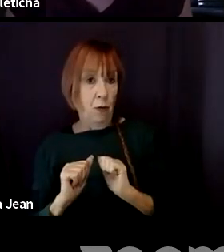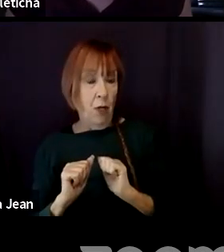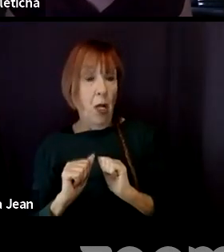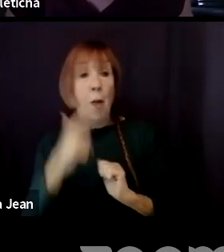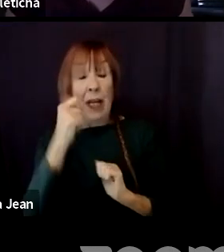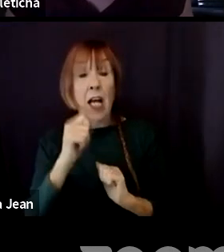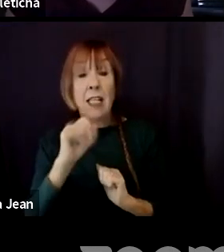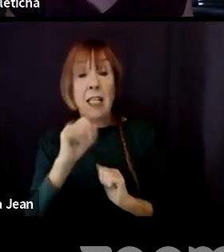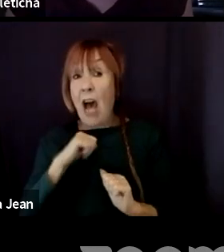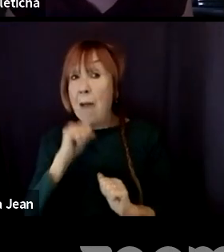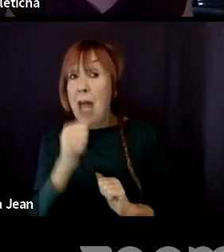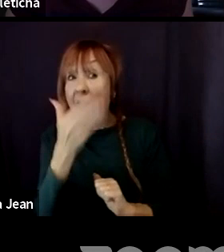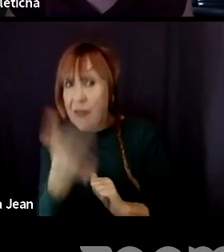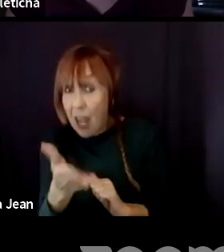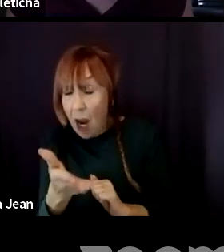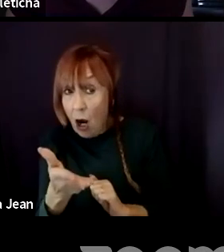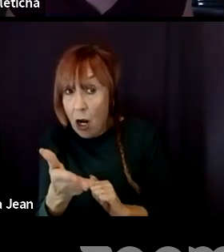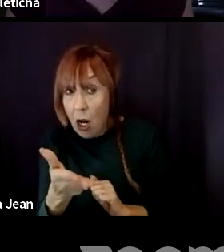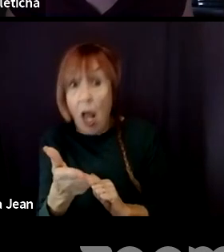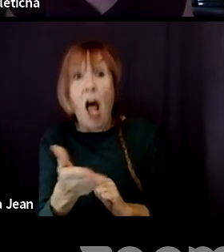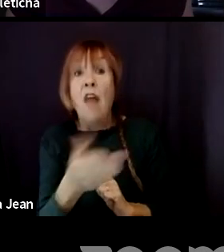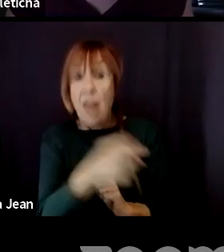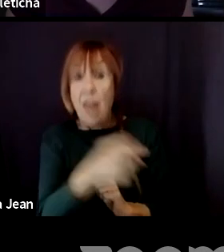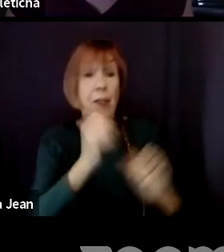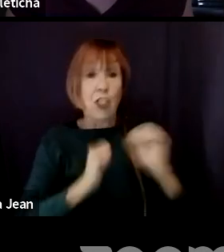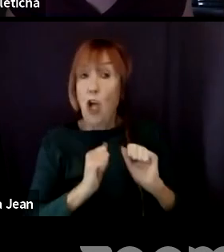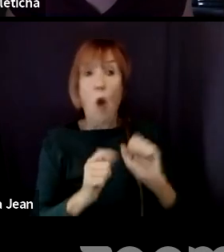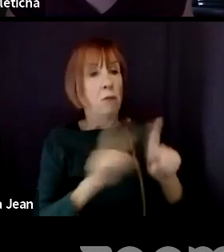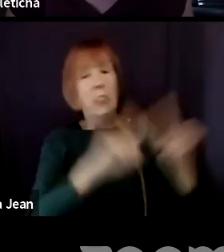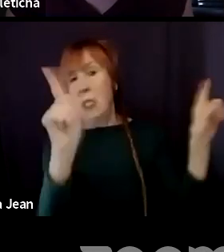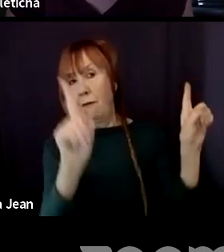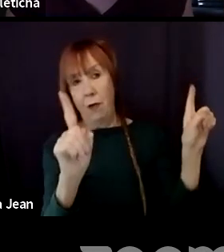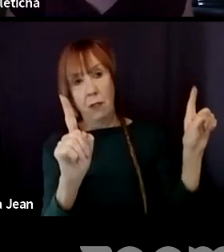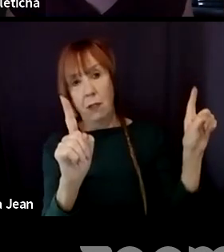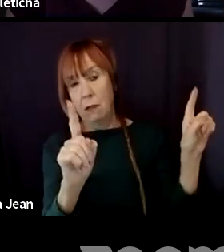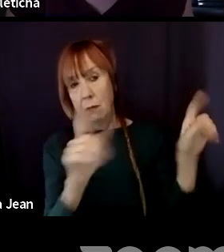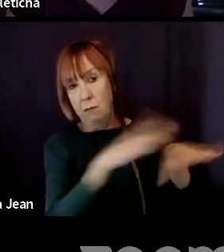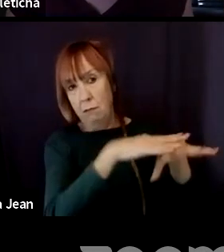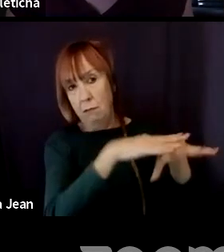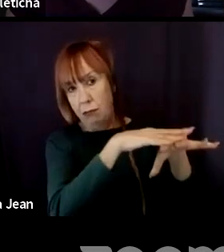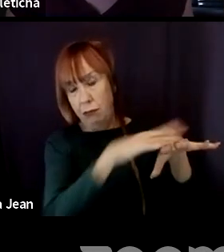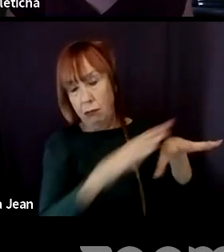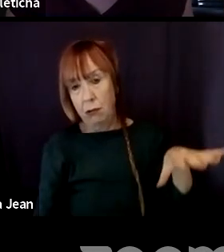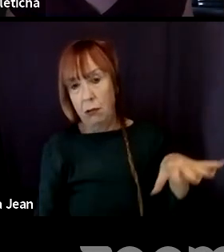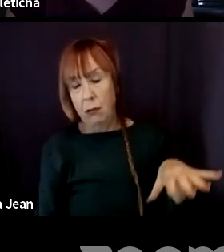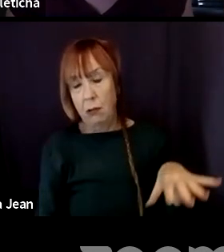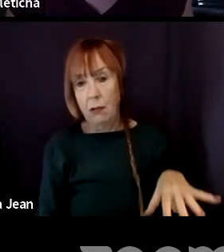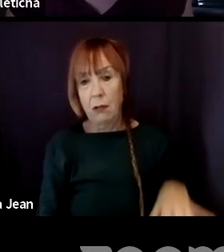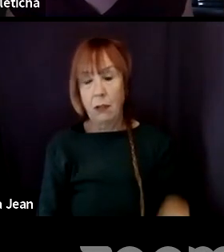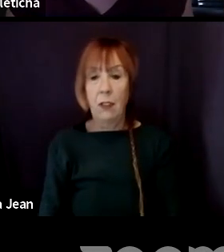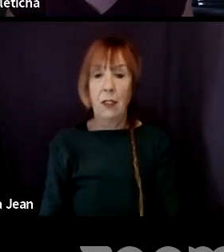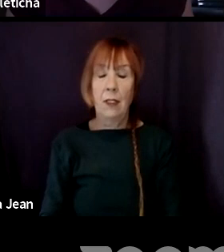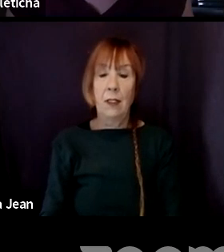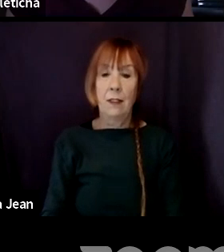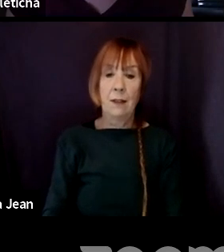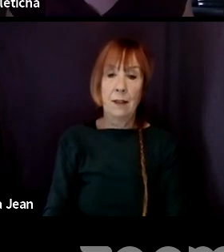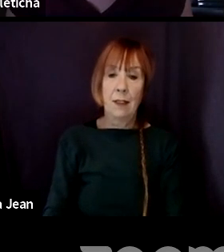And so-- But that's what I'm saying is just like we have the same issue with the note about like, I don't know what, like, I don't like this.